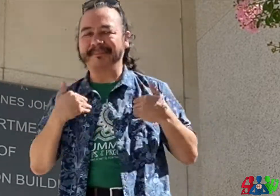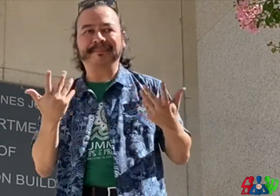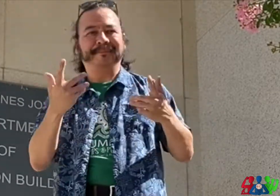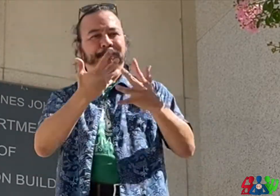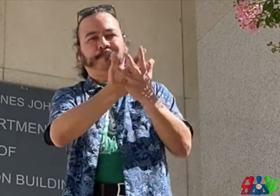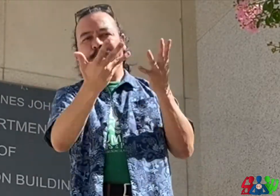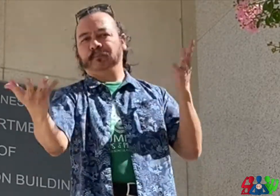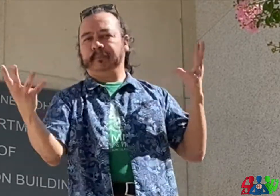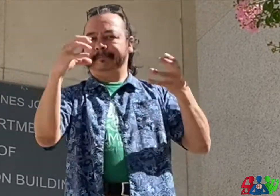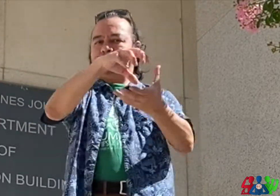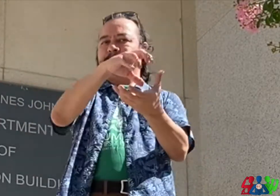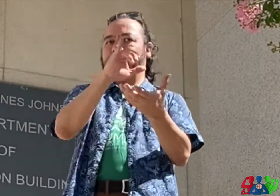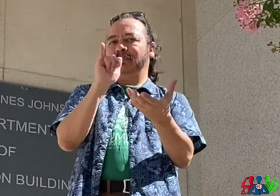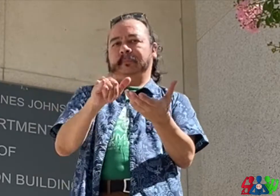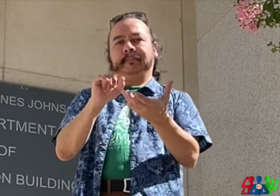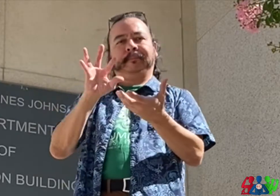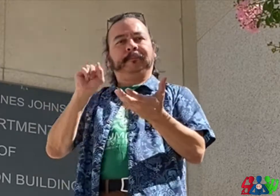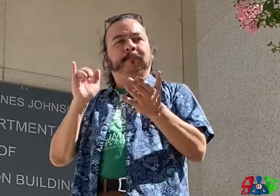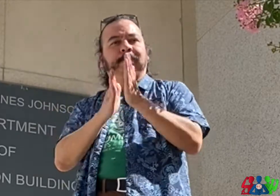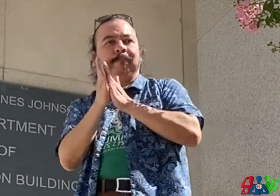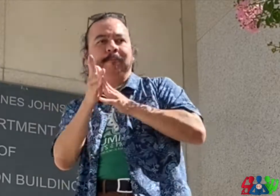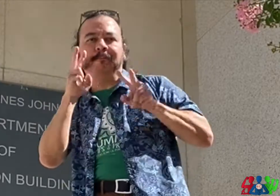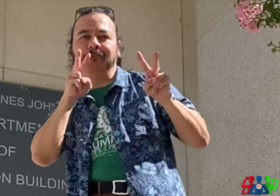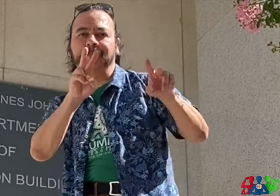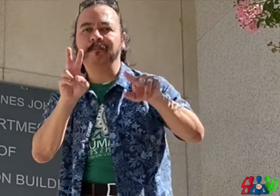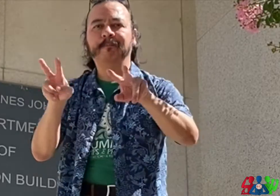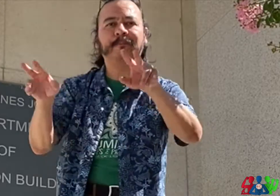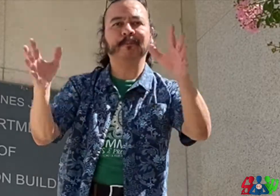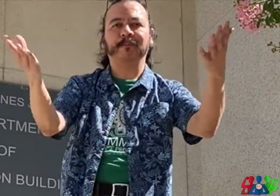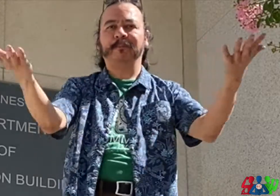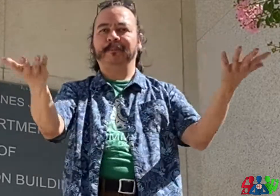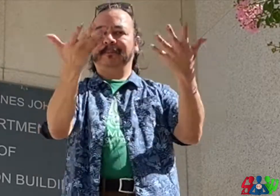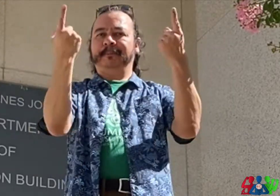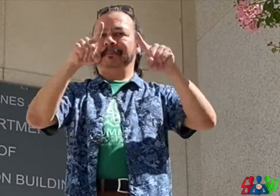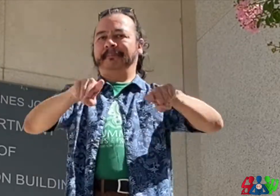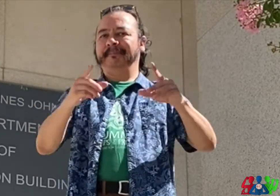There are more opportunities to bring some approaches in approach of integration that STEMS is interesting in.